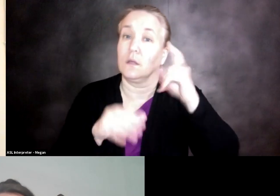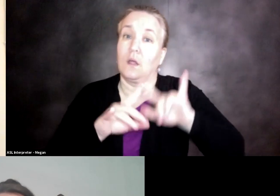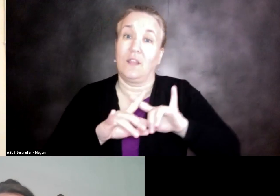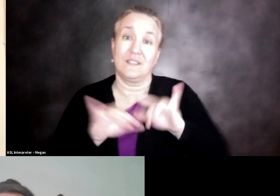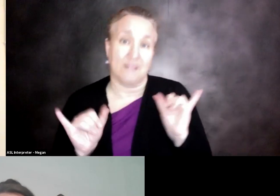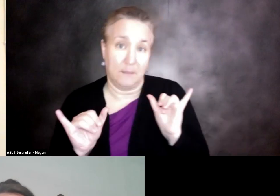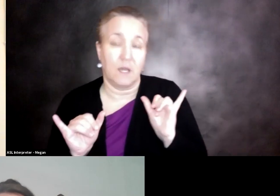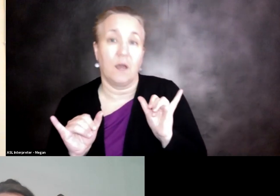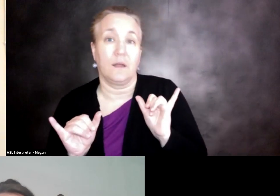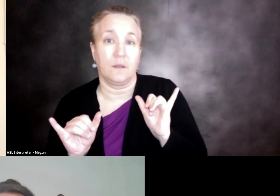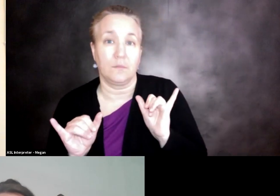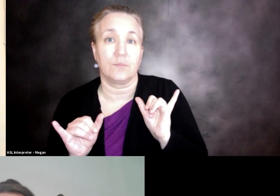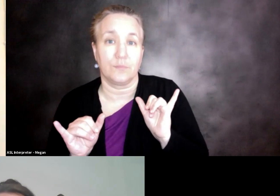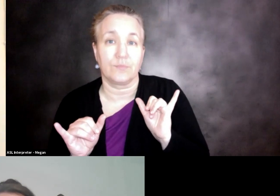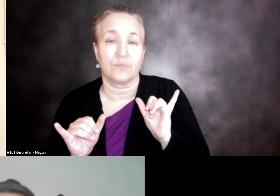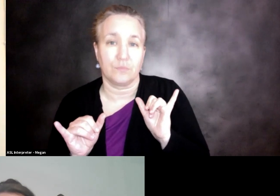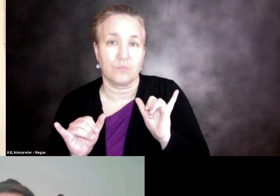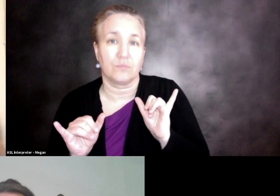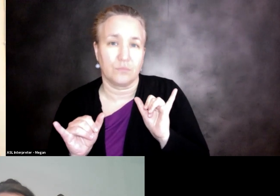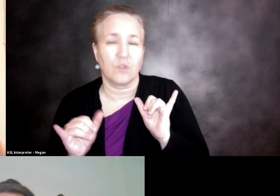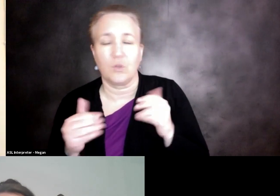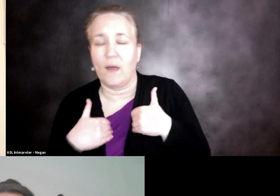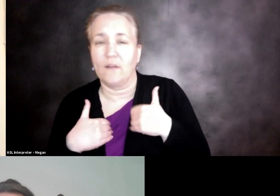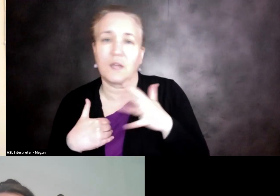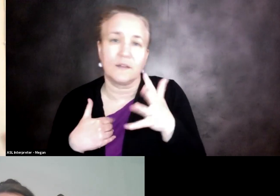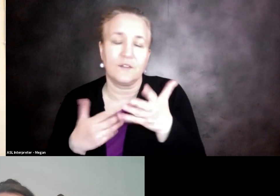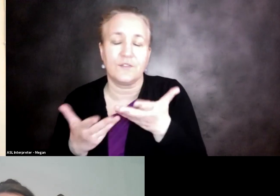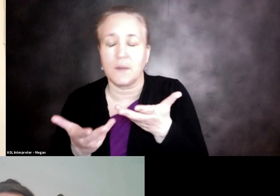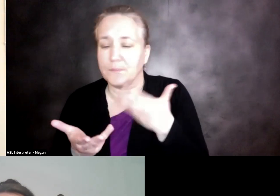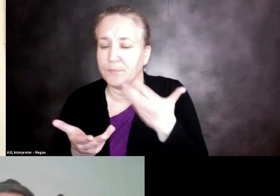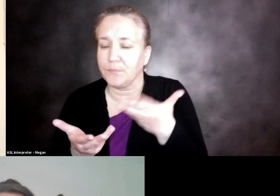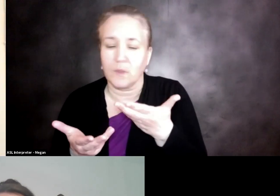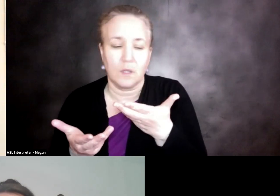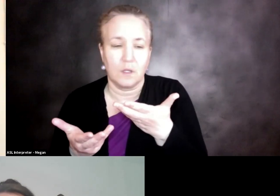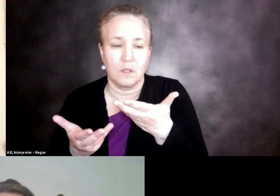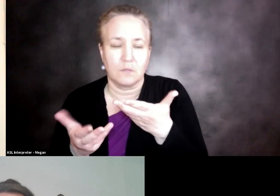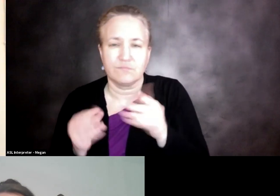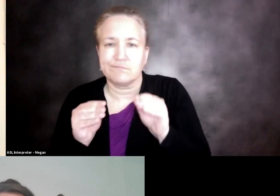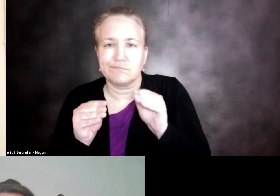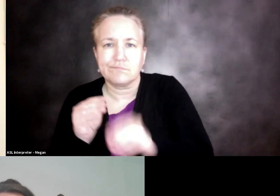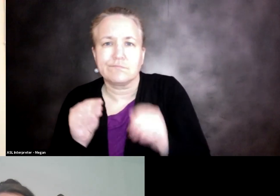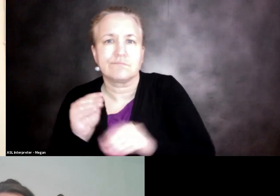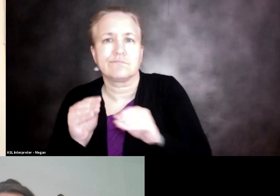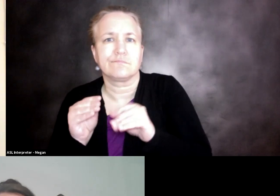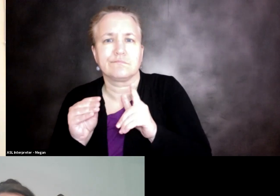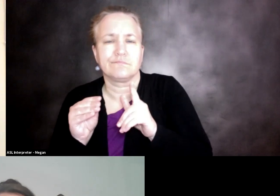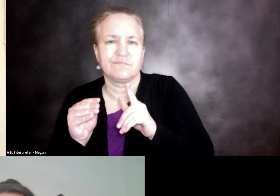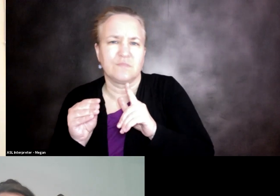as there's a growing robust critique of inequality